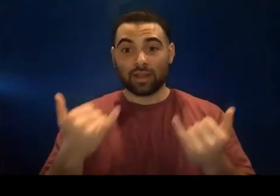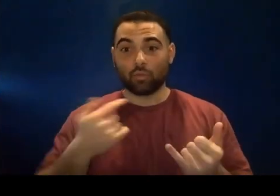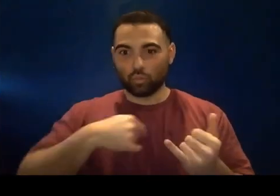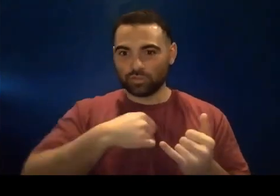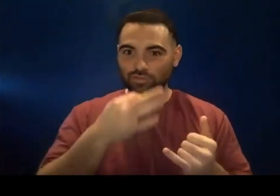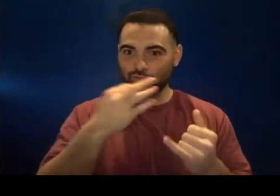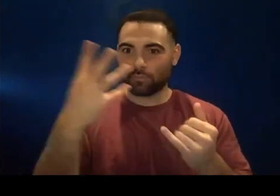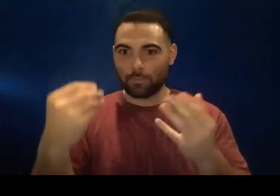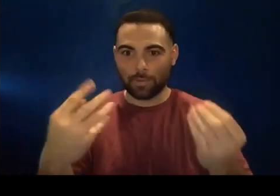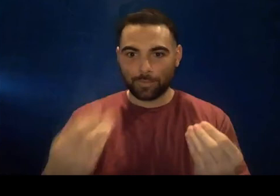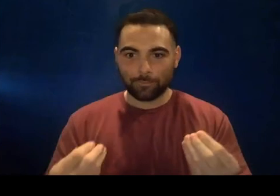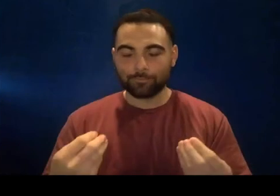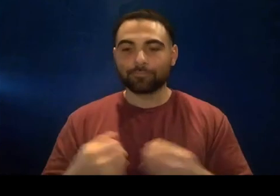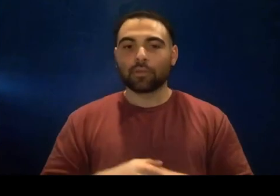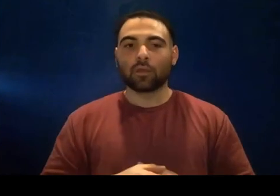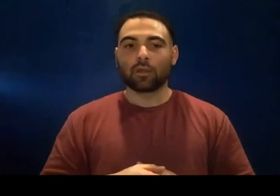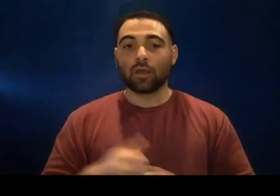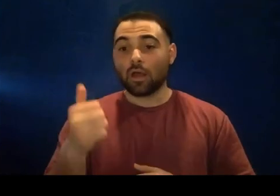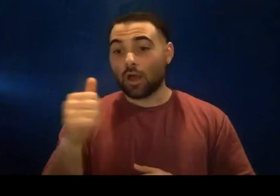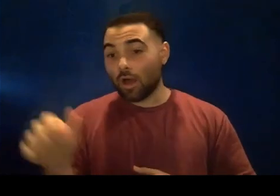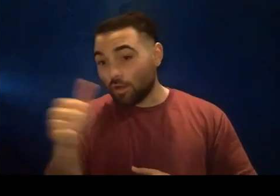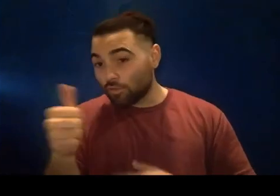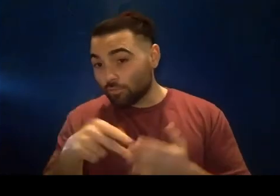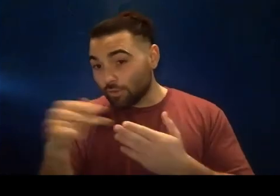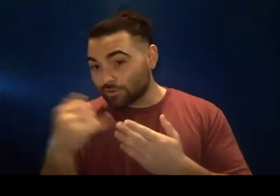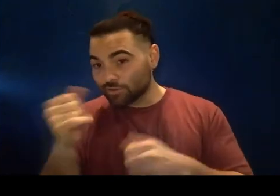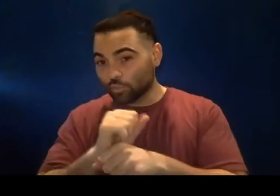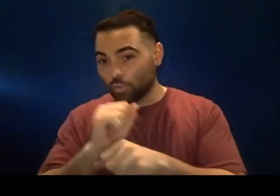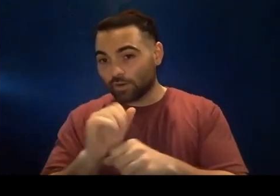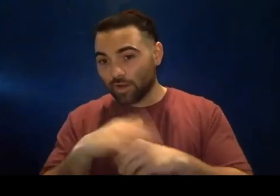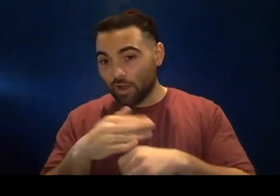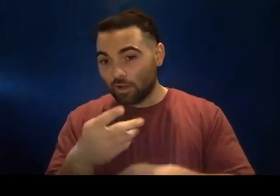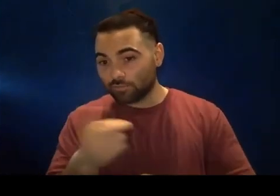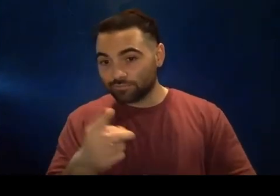are there any other projects that you're working on? Is there any other issue that you're addressing?